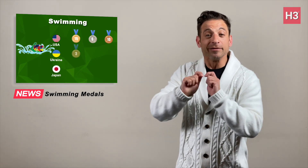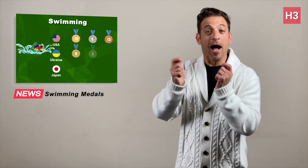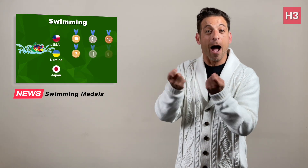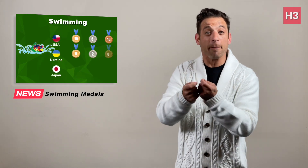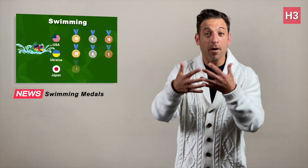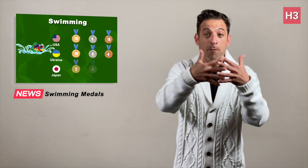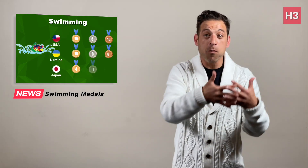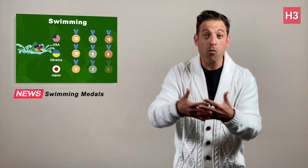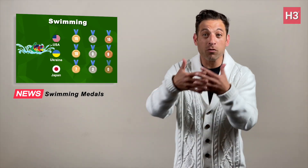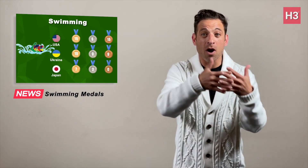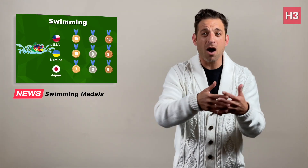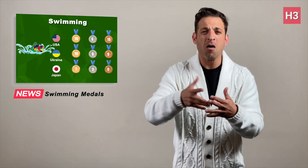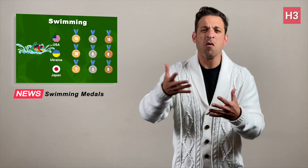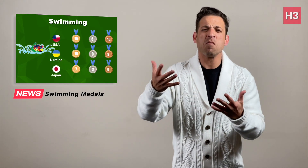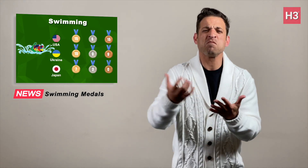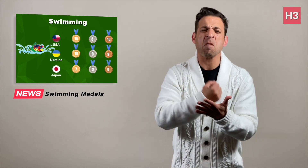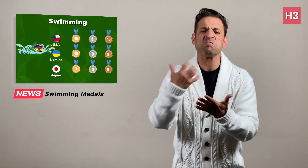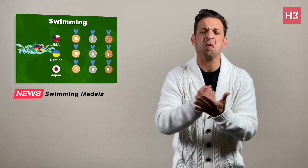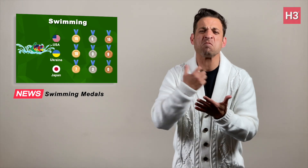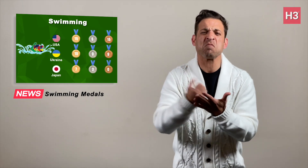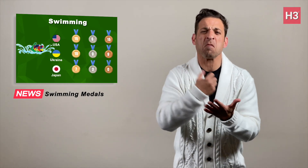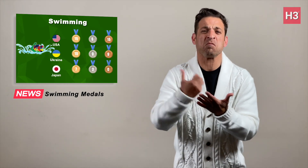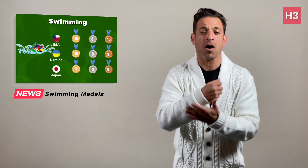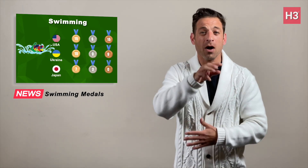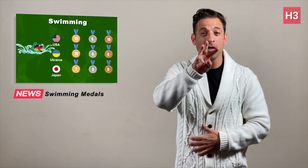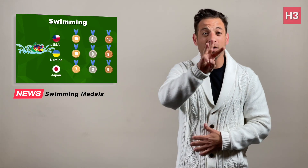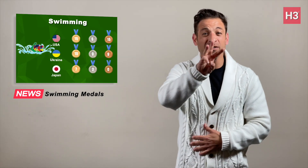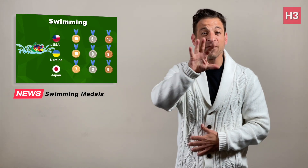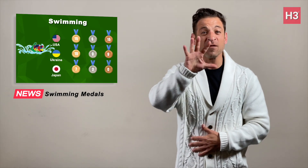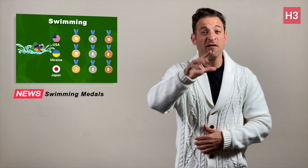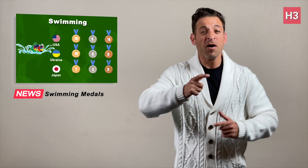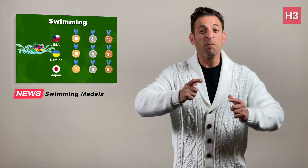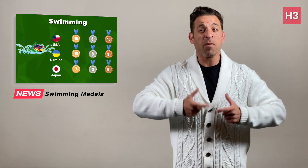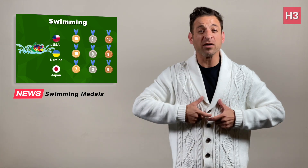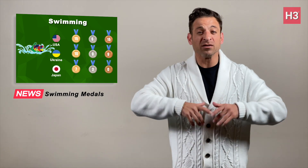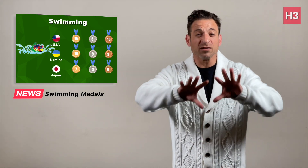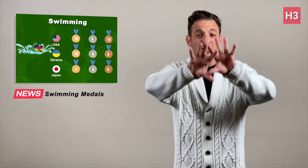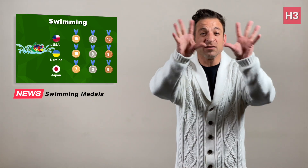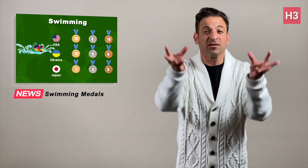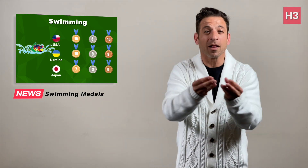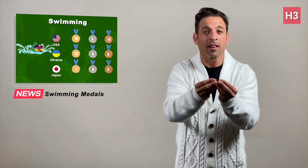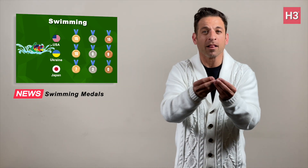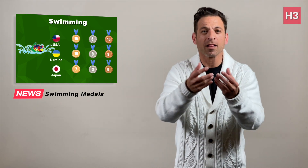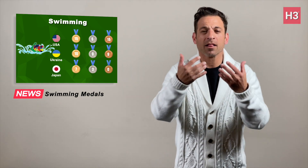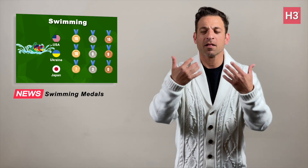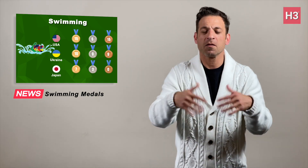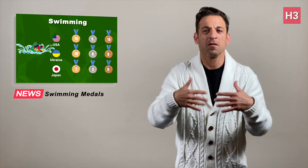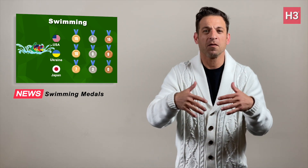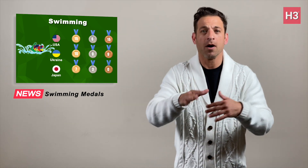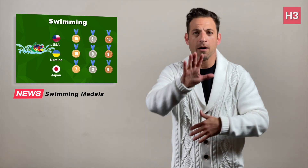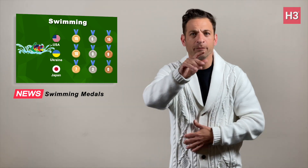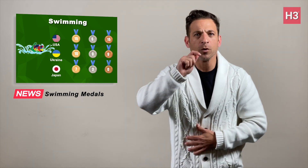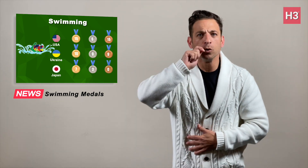the USA Swimming team hauled in a major victory with 35 medals.